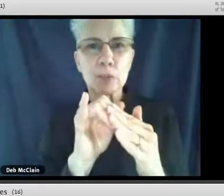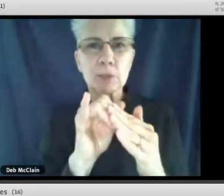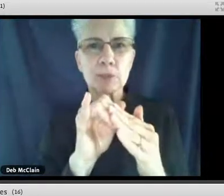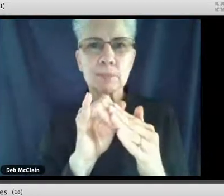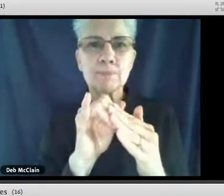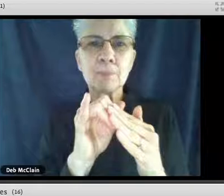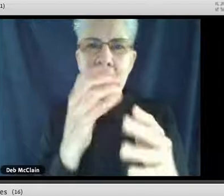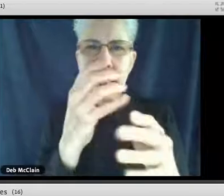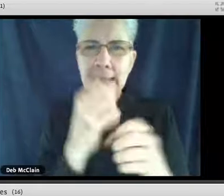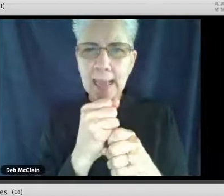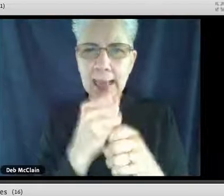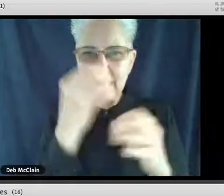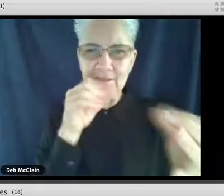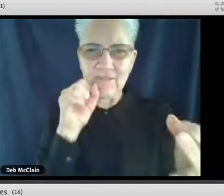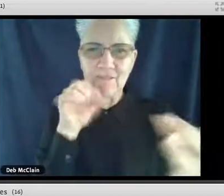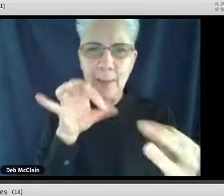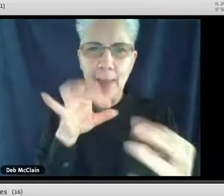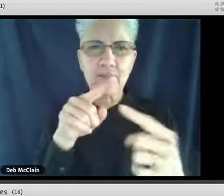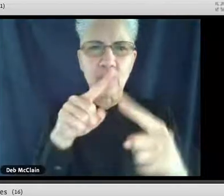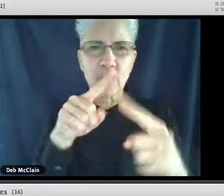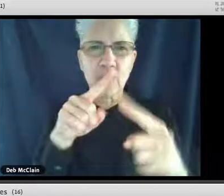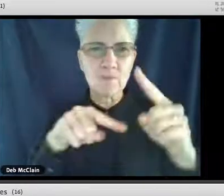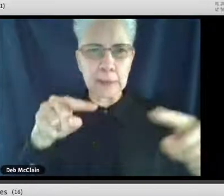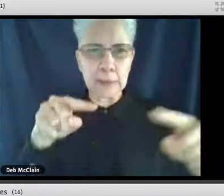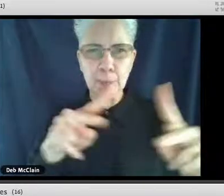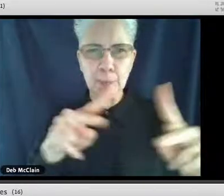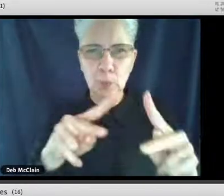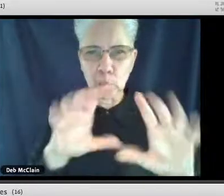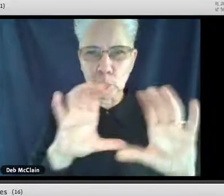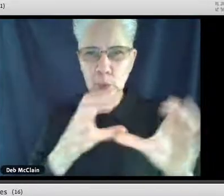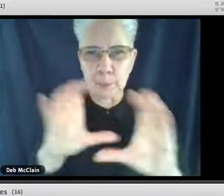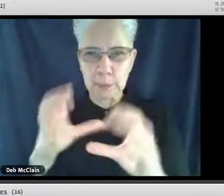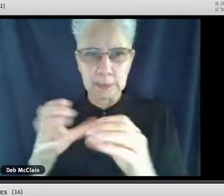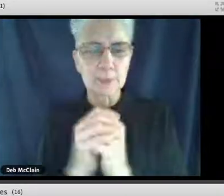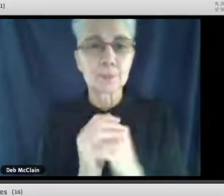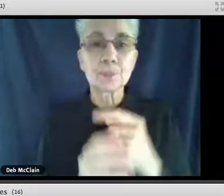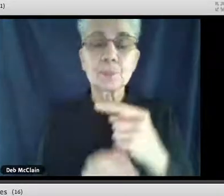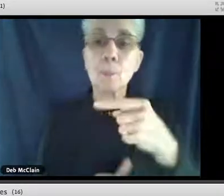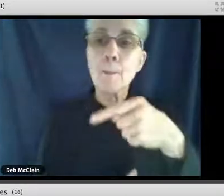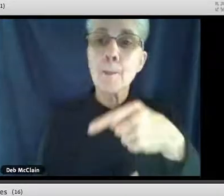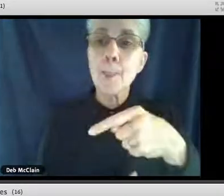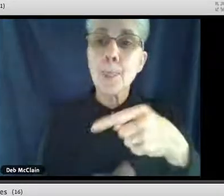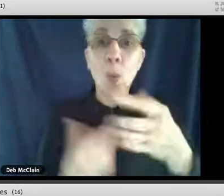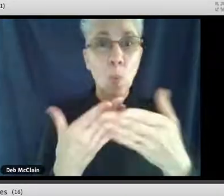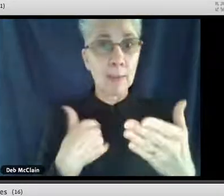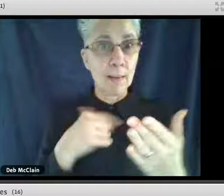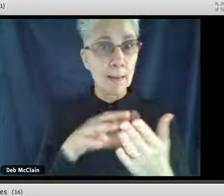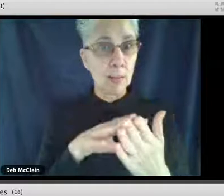getting some feedback from different people because one of the things I found is if you ask...